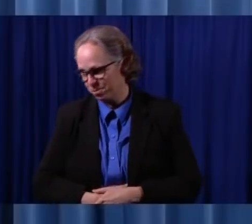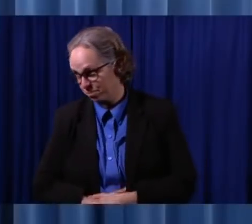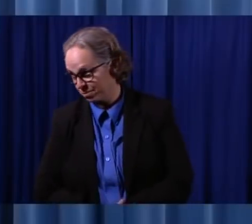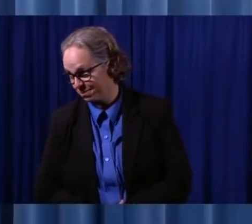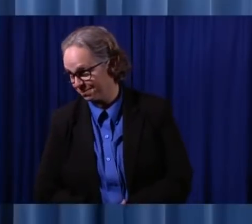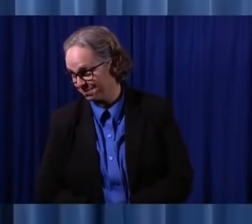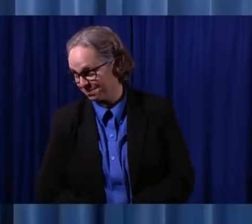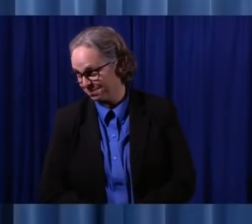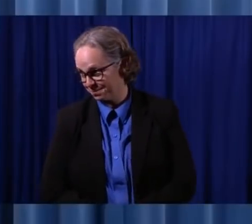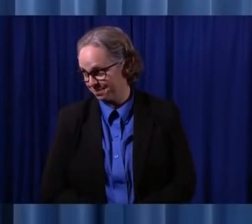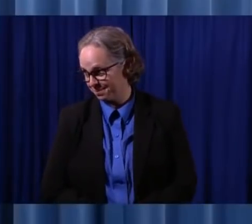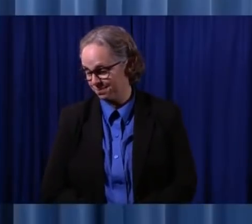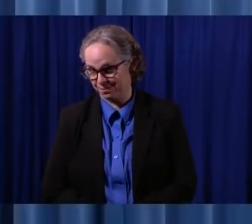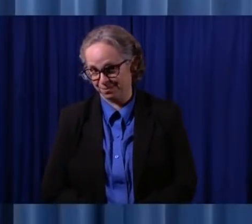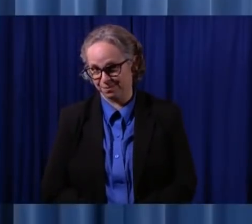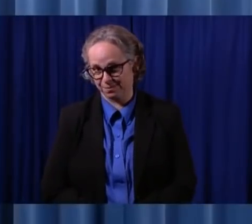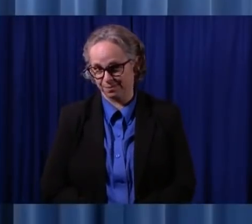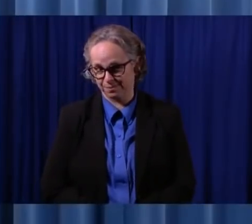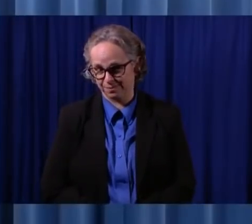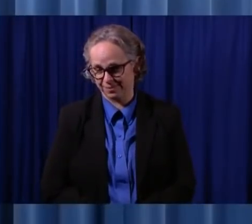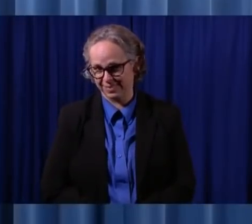WANT TO TALK ABOUT--LET ME JUST